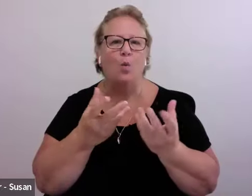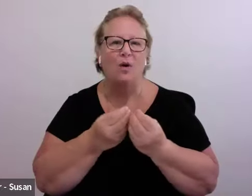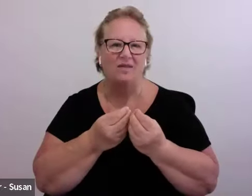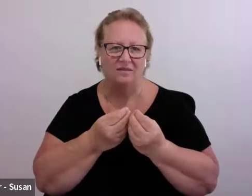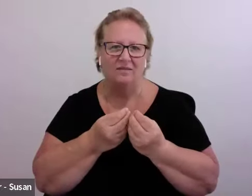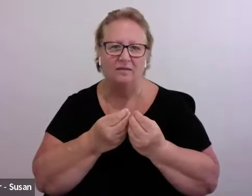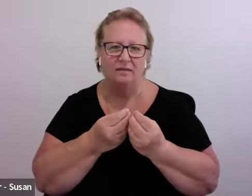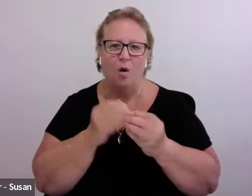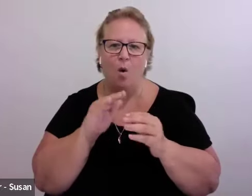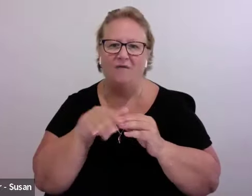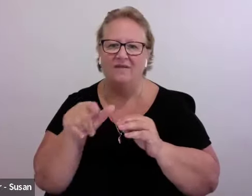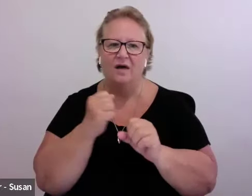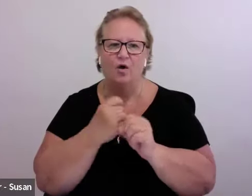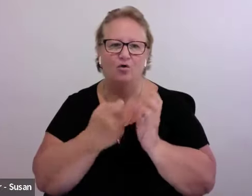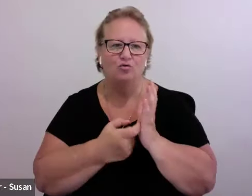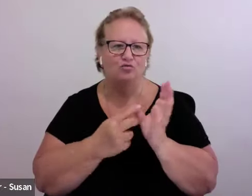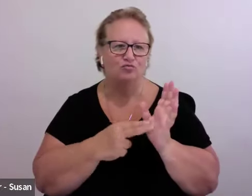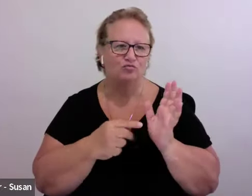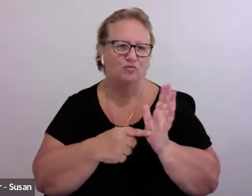have to be a lead person. The contact person is really